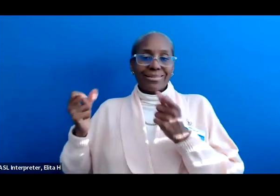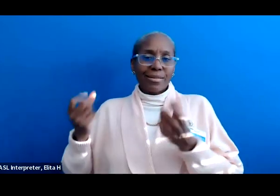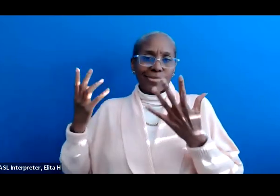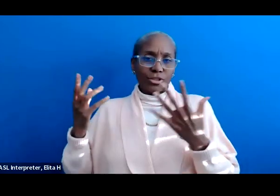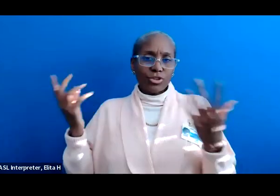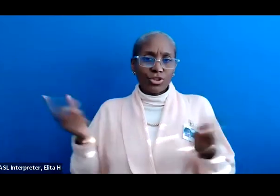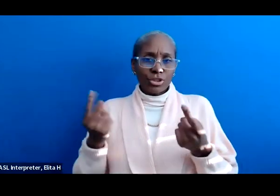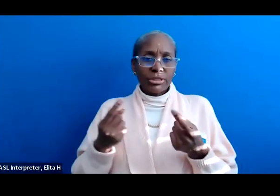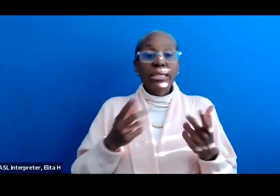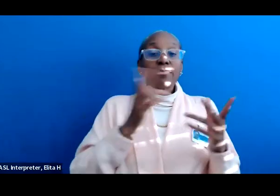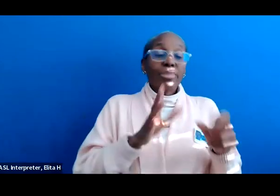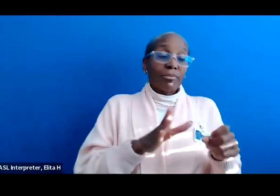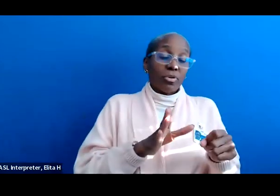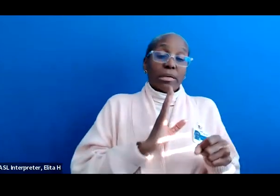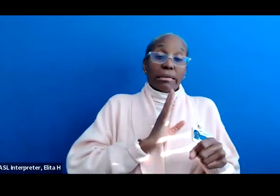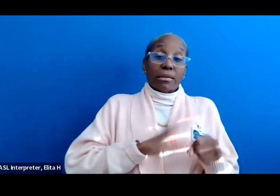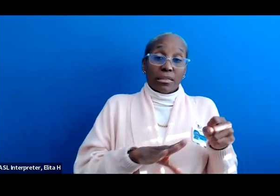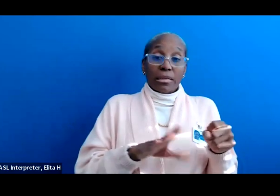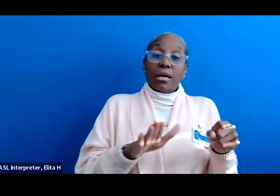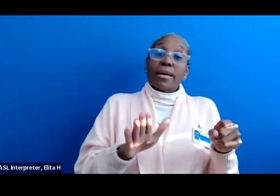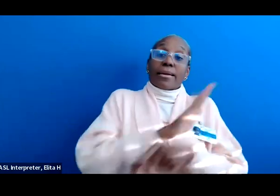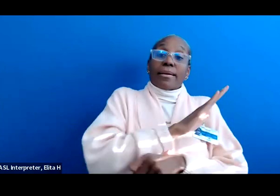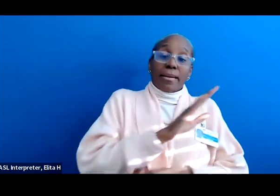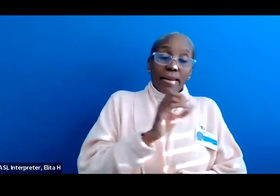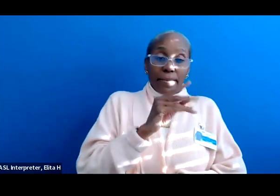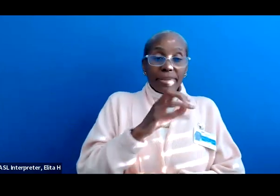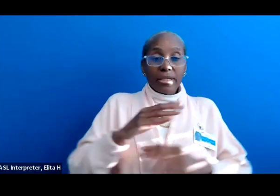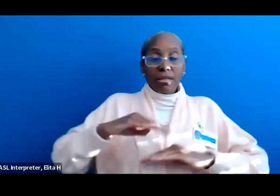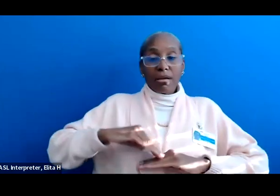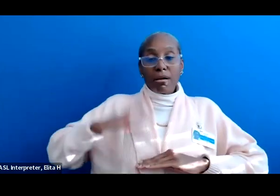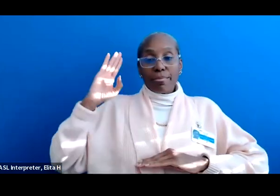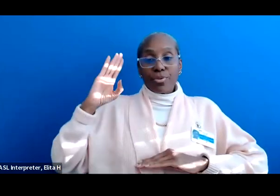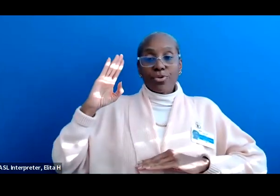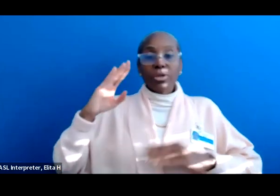But the people who have complete injury in the upper part in their neck or in